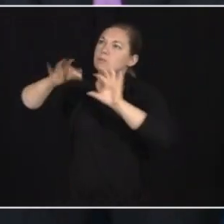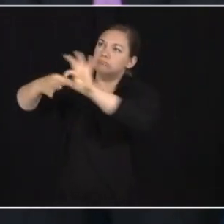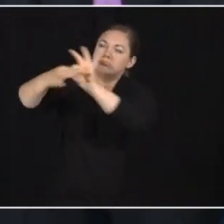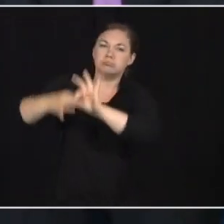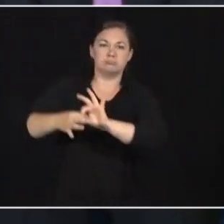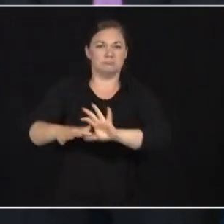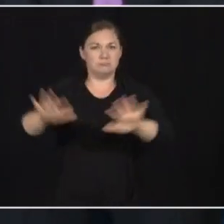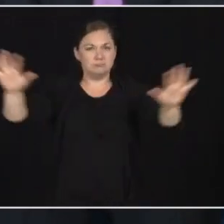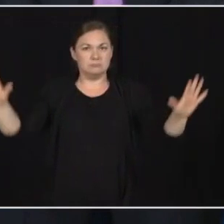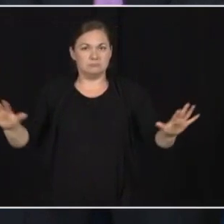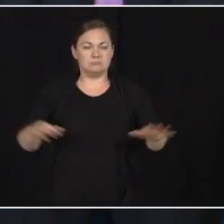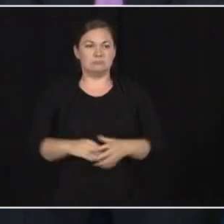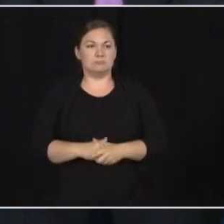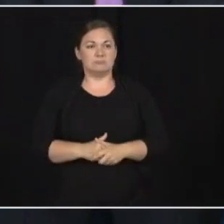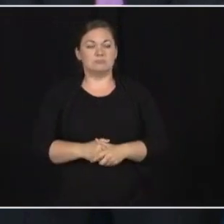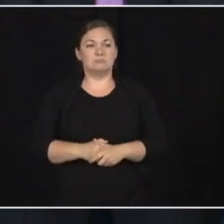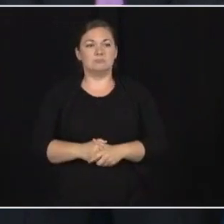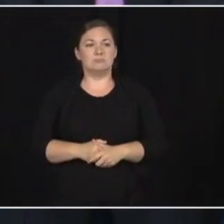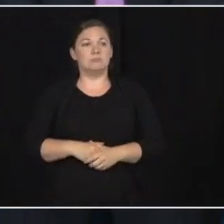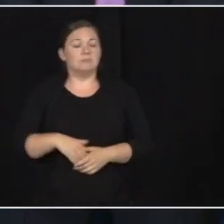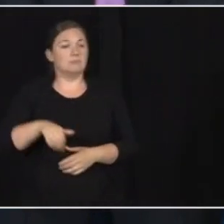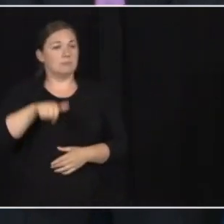Next question.